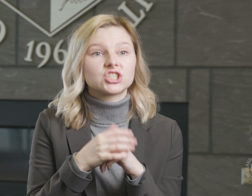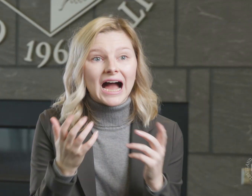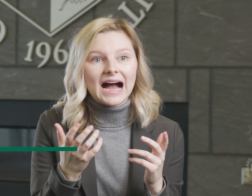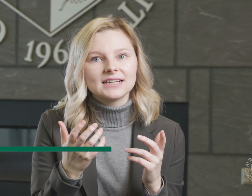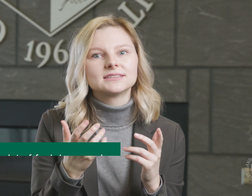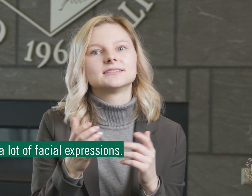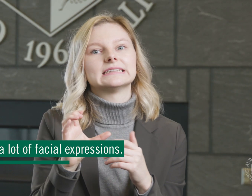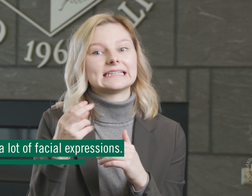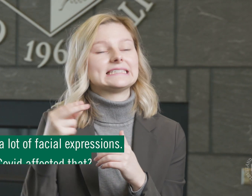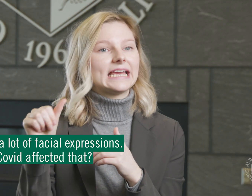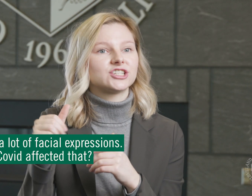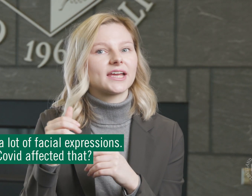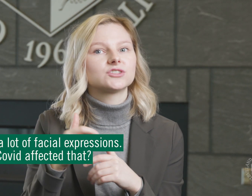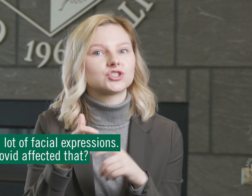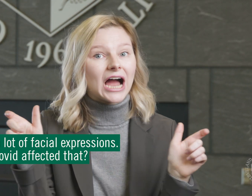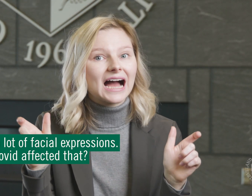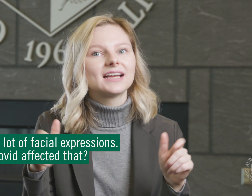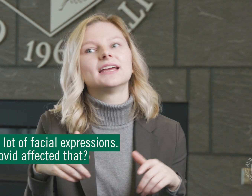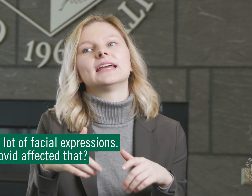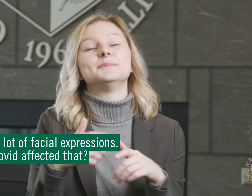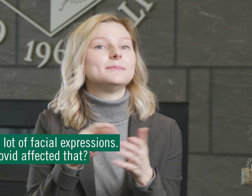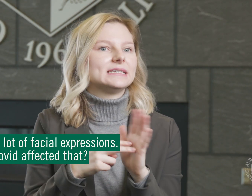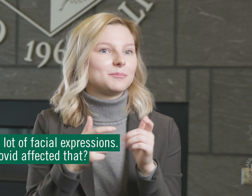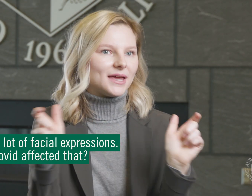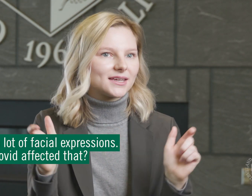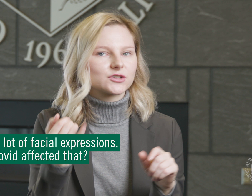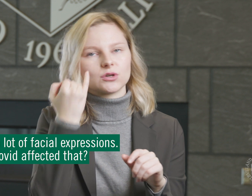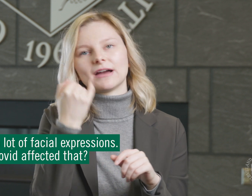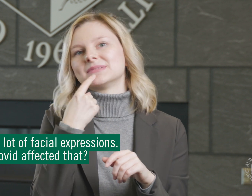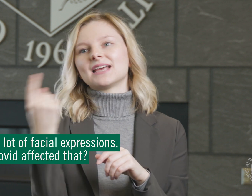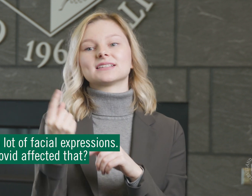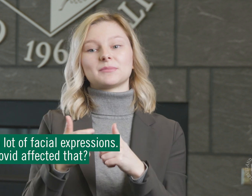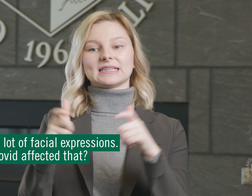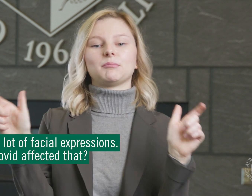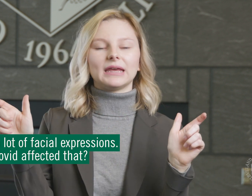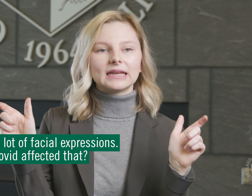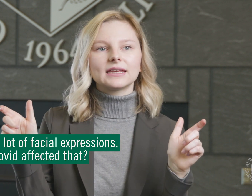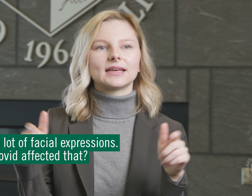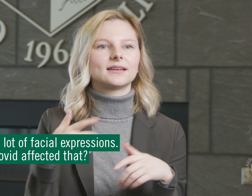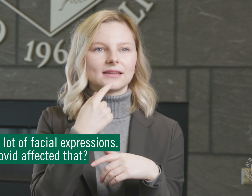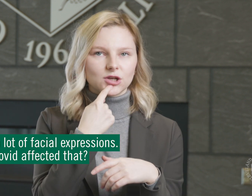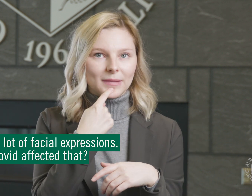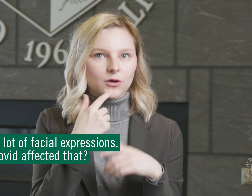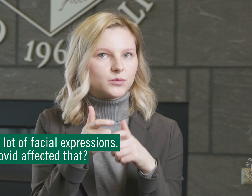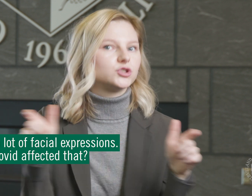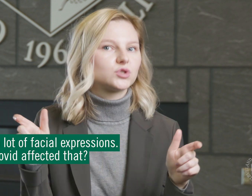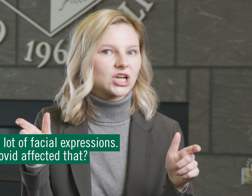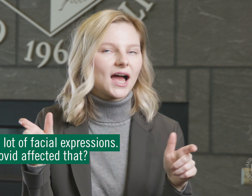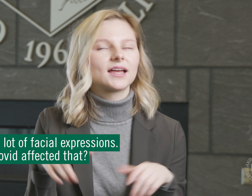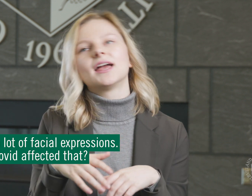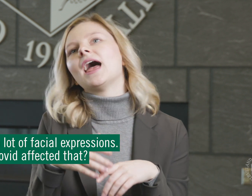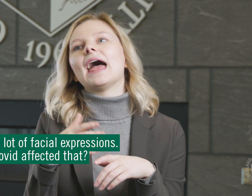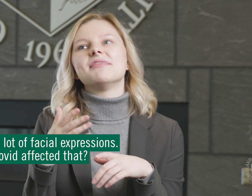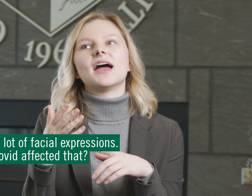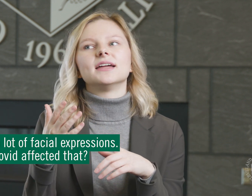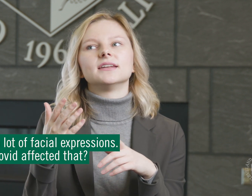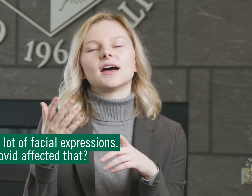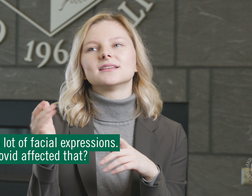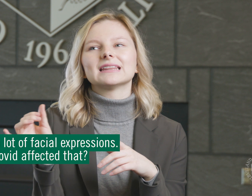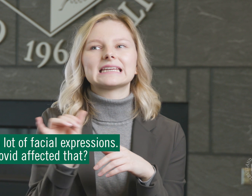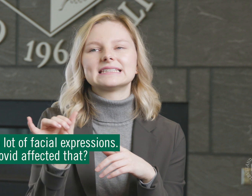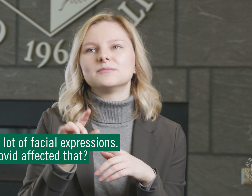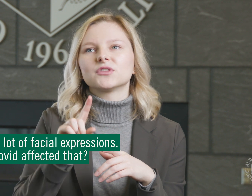Cha like C H A cha means big so if i'm saying something's big your mouth would do cha and then like same with